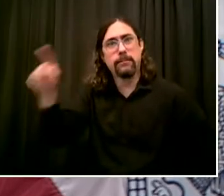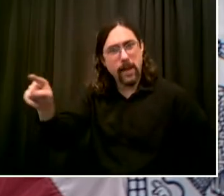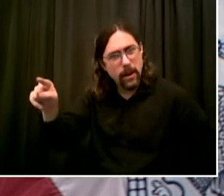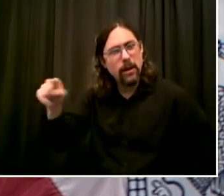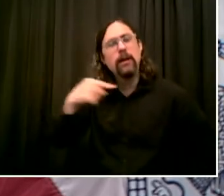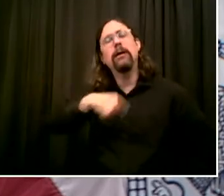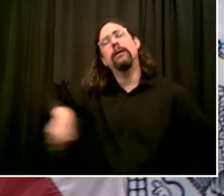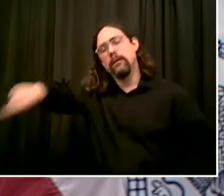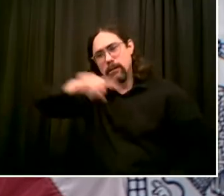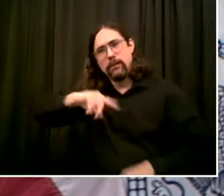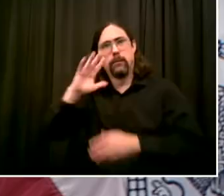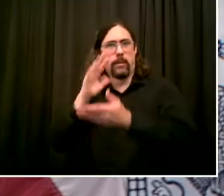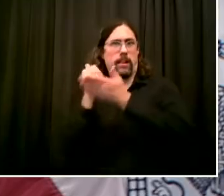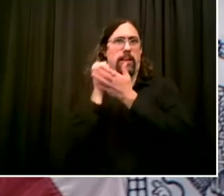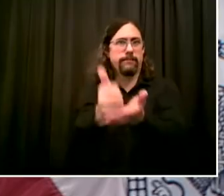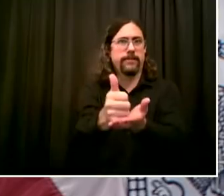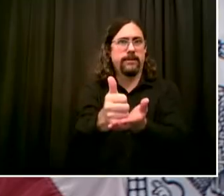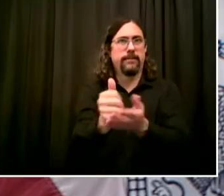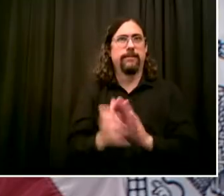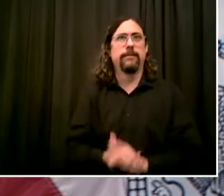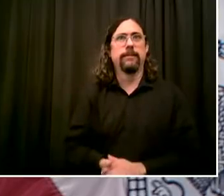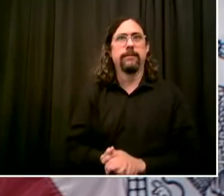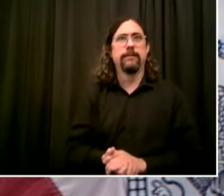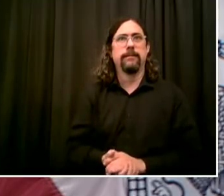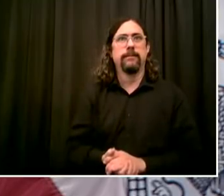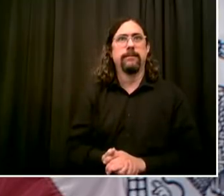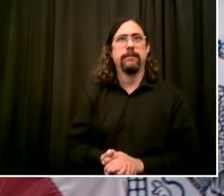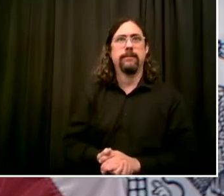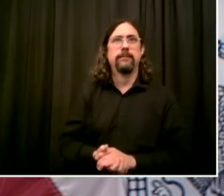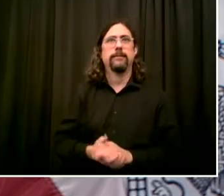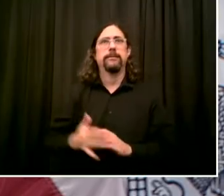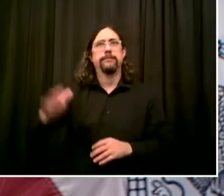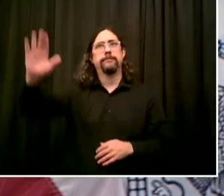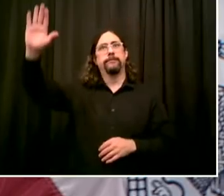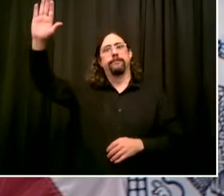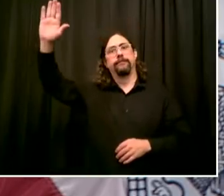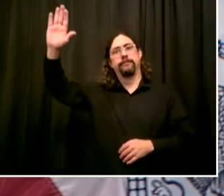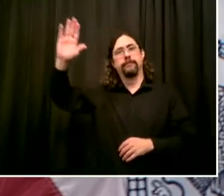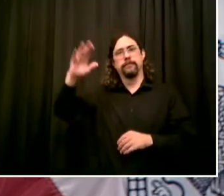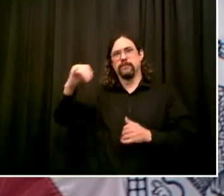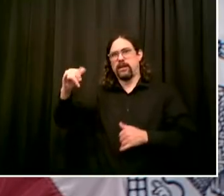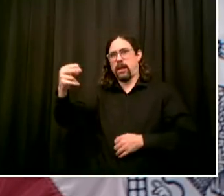YOU WITH THE DEPARTMENT OF ATRNSPORTATION . WE WANT TO GET THESE OPRBMLES